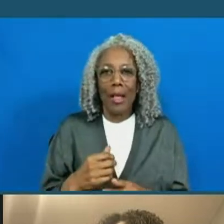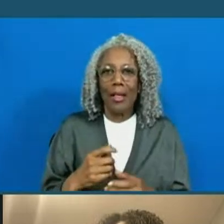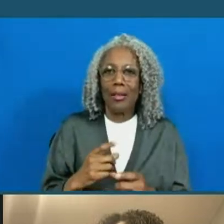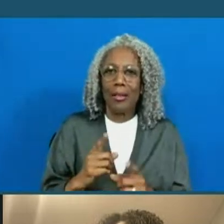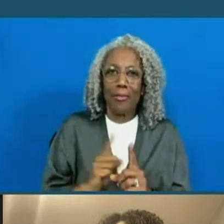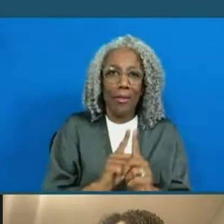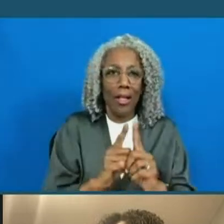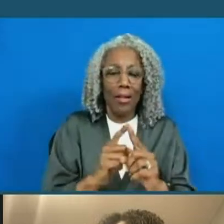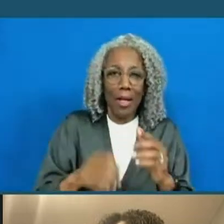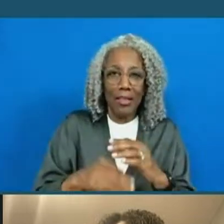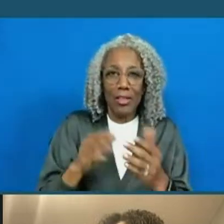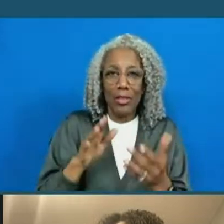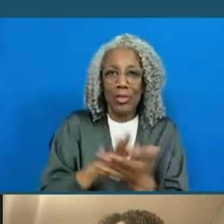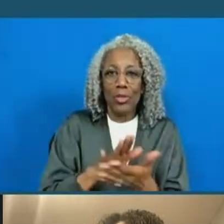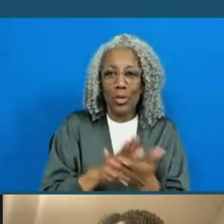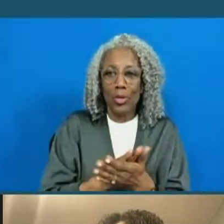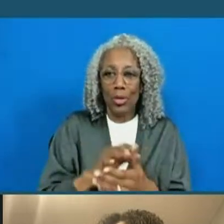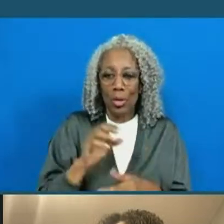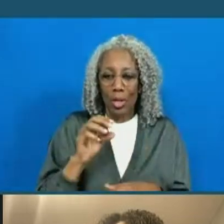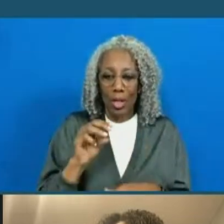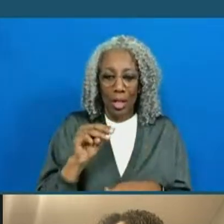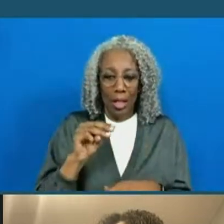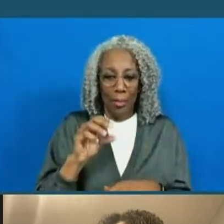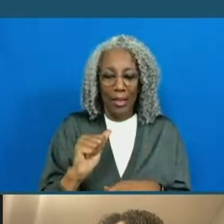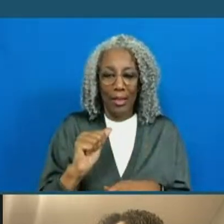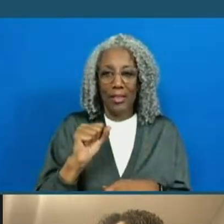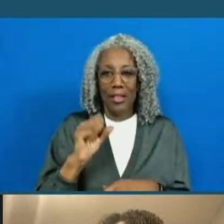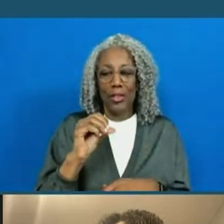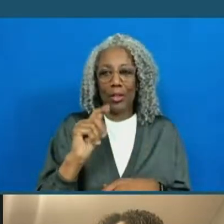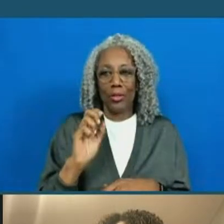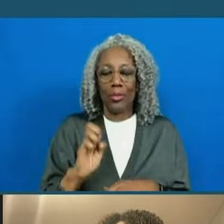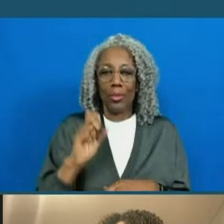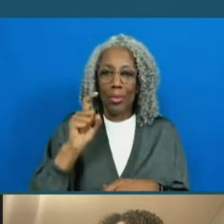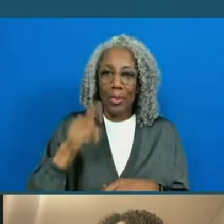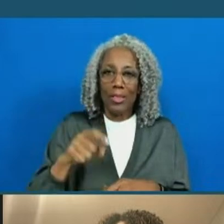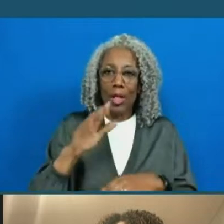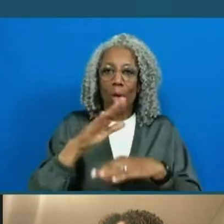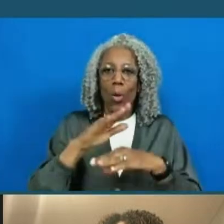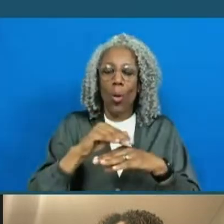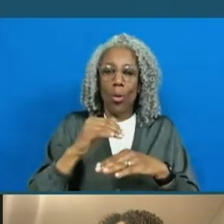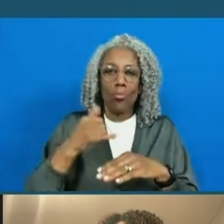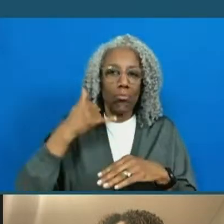Could you help me out there? Yes yes, and one of him outside of